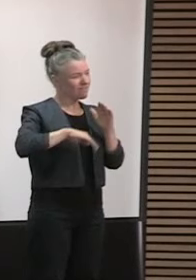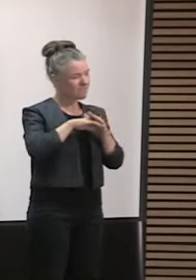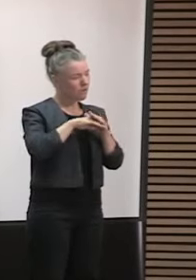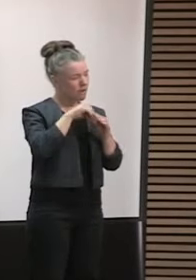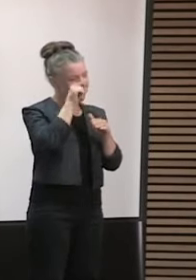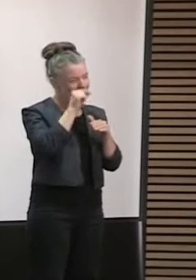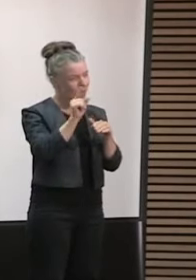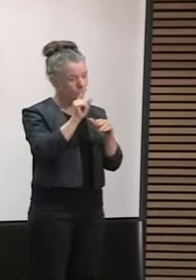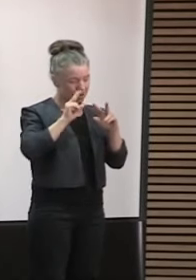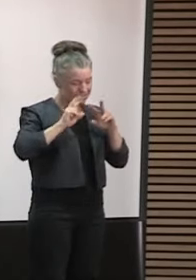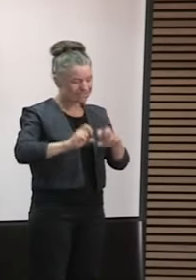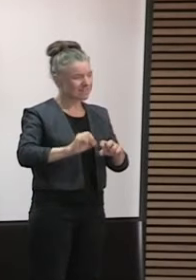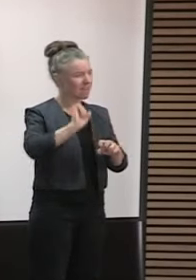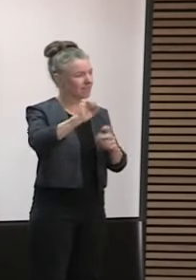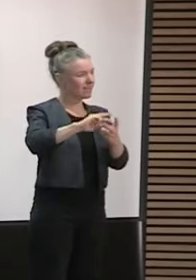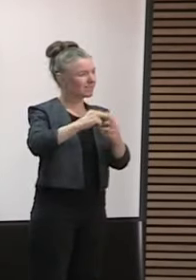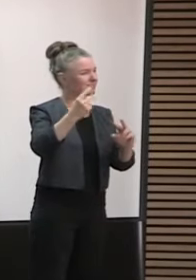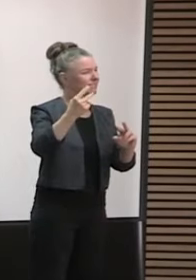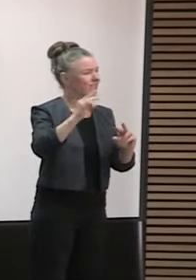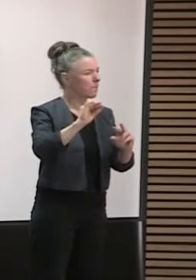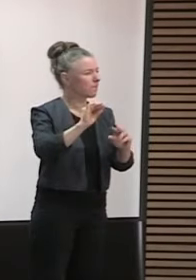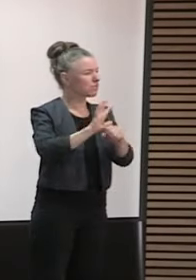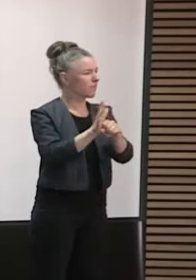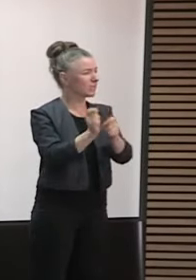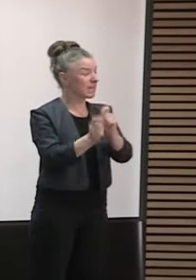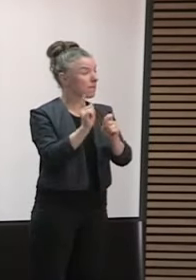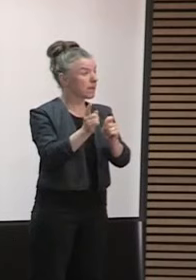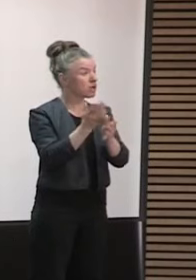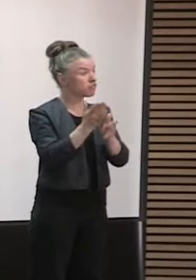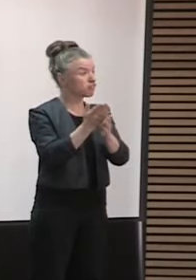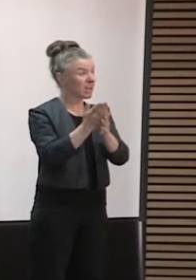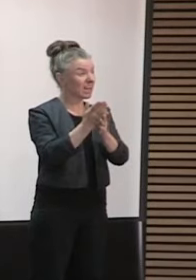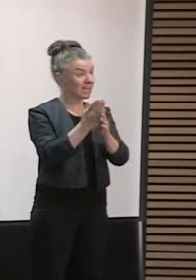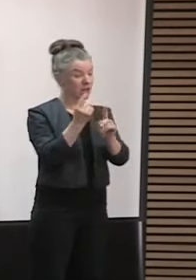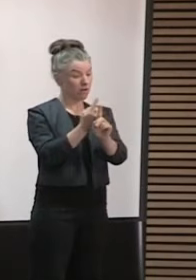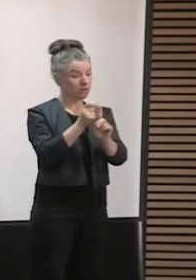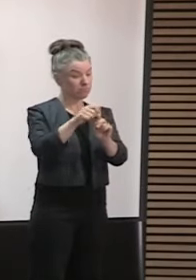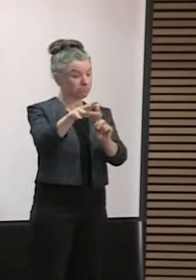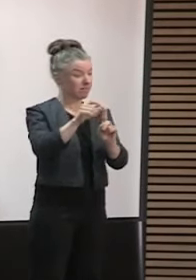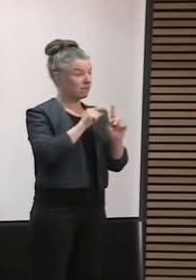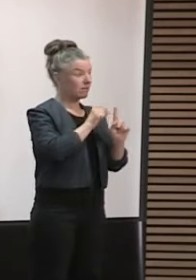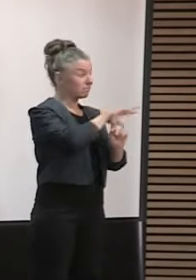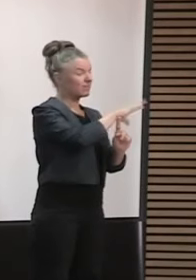before? I didn't, actually. You said this morning that there were two cases that came from the maintenance worker at